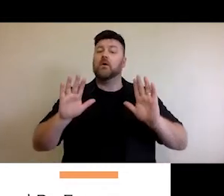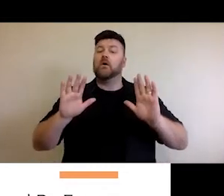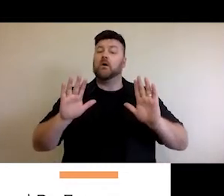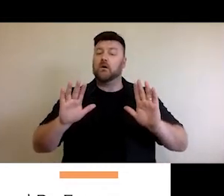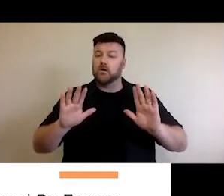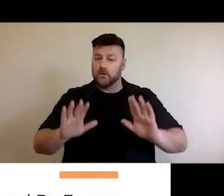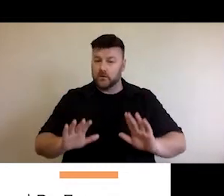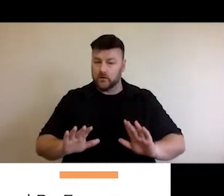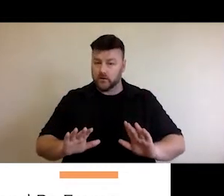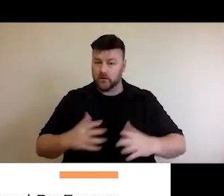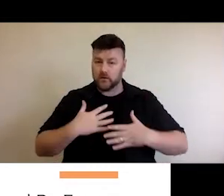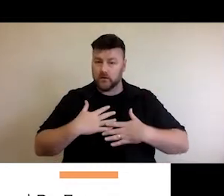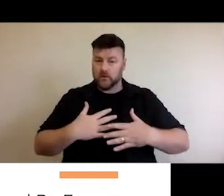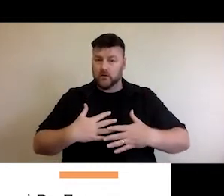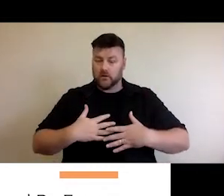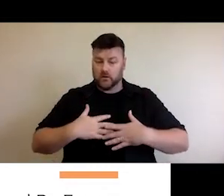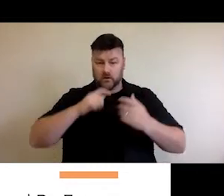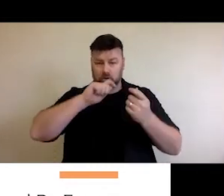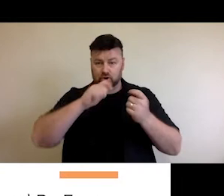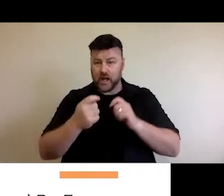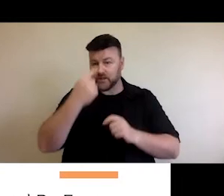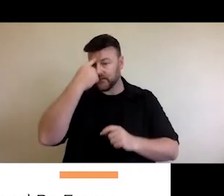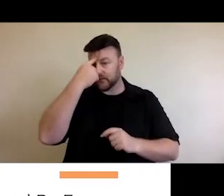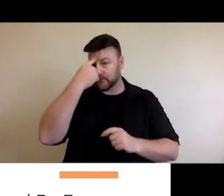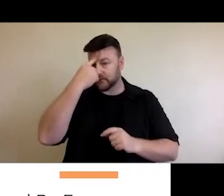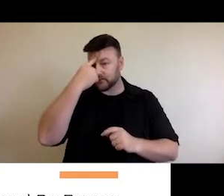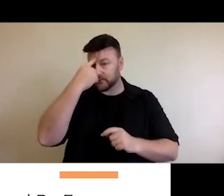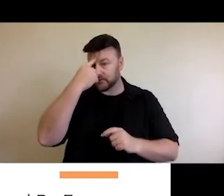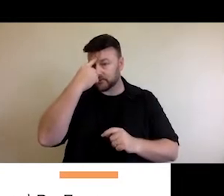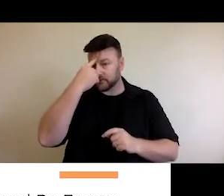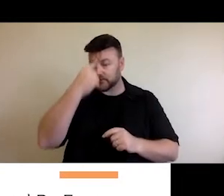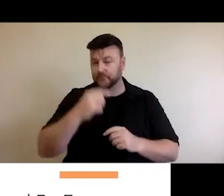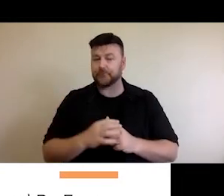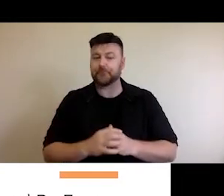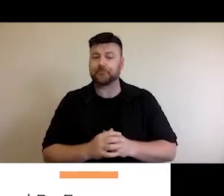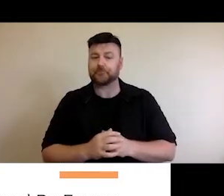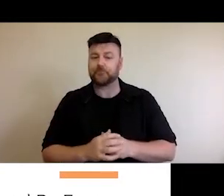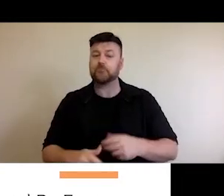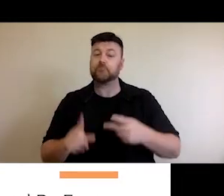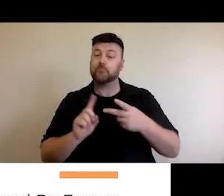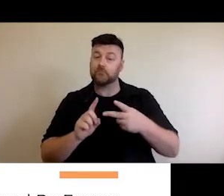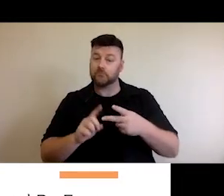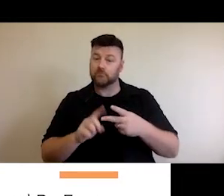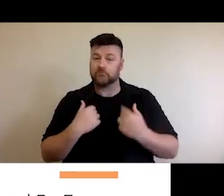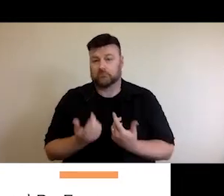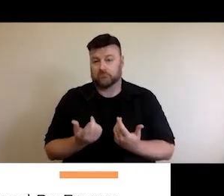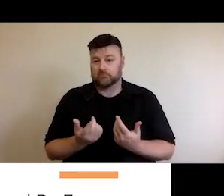And we're going to talk about each of these five steps in detail. The second step is around chunking up the elephant.